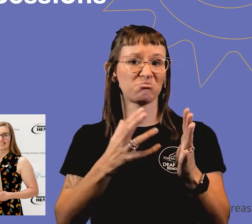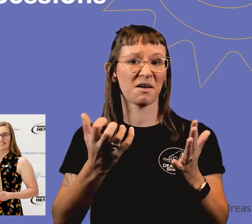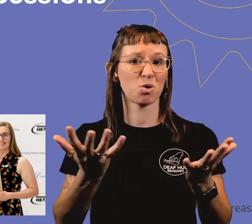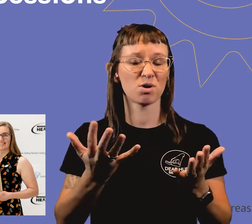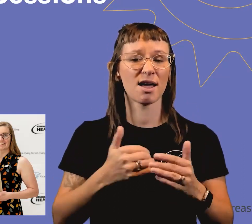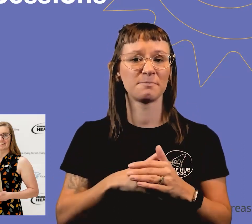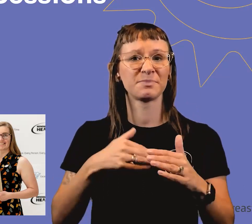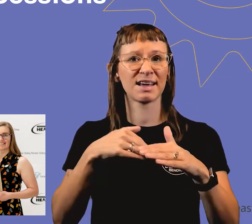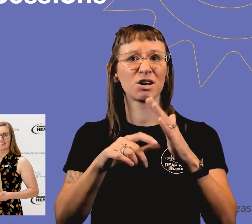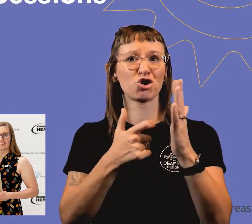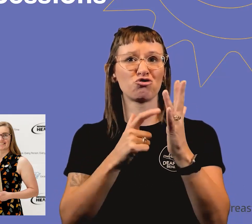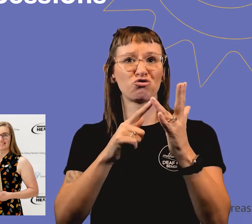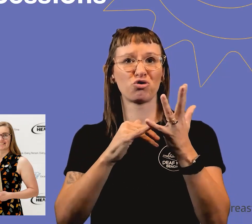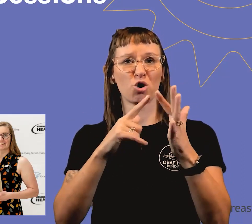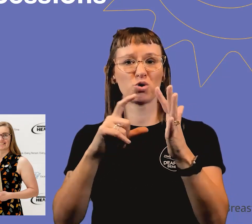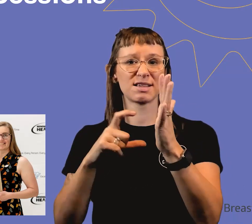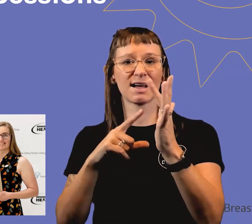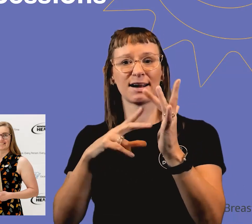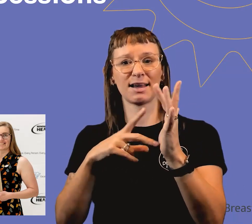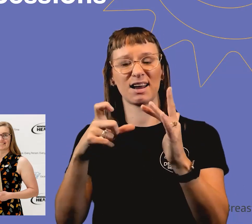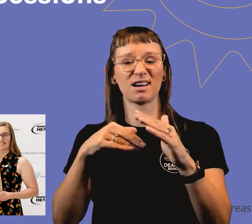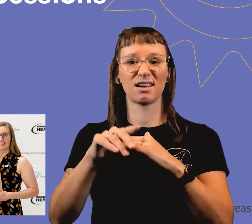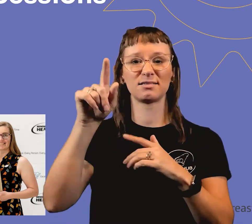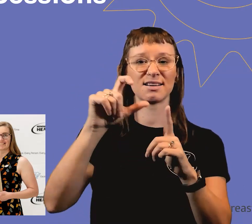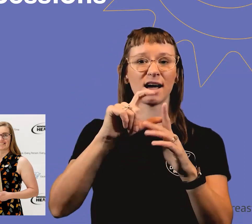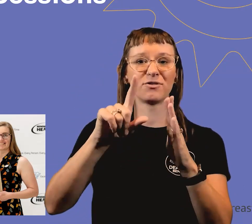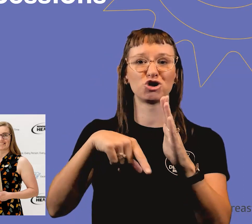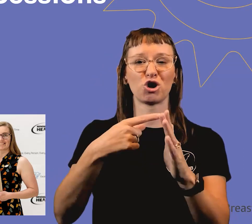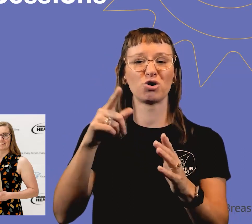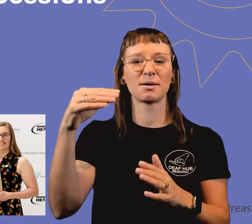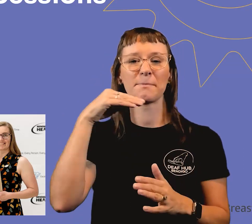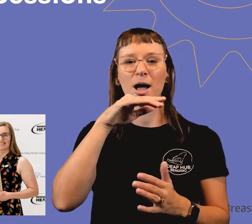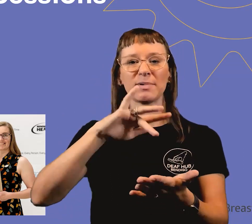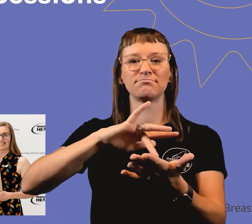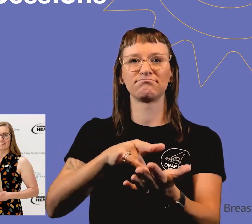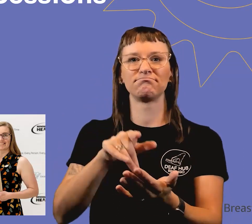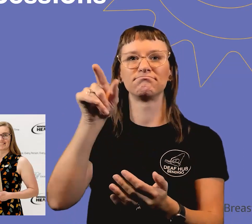at David Jones in Melbourne's CBD and have now been expanded into Regional Victoria.